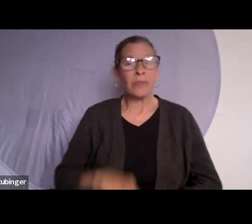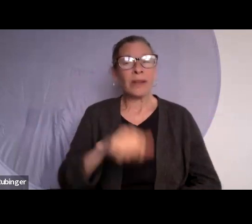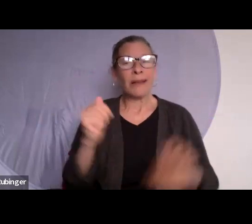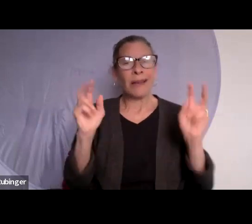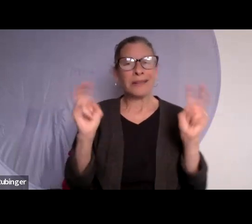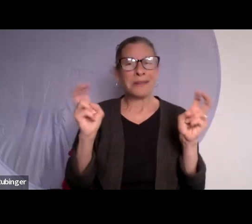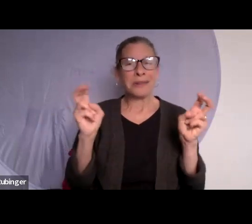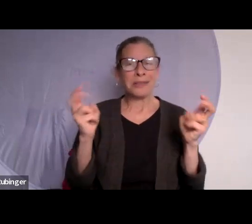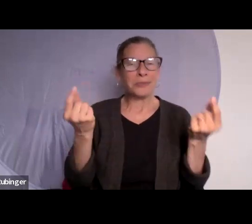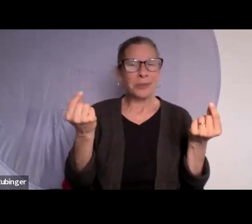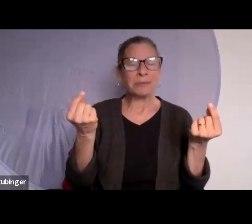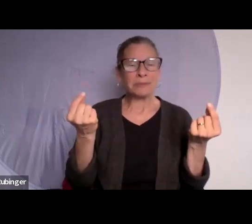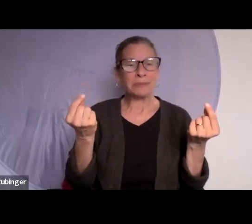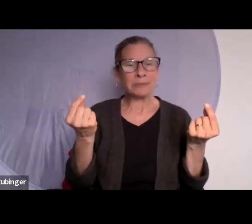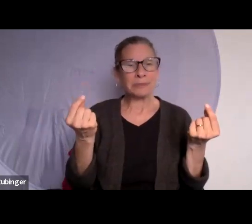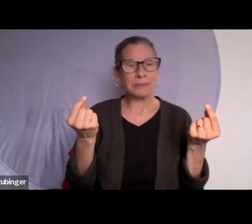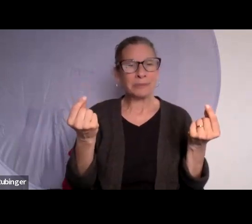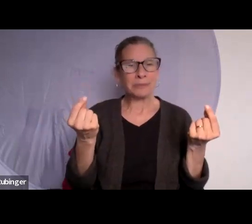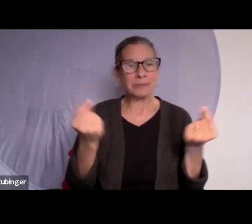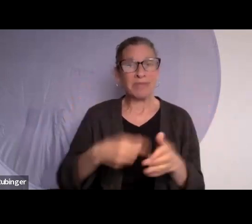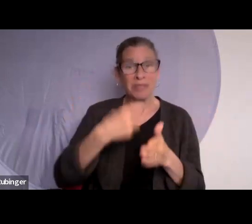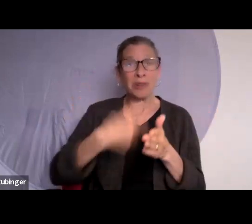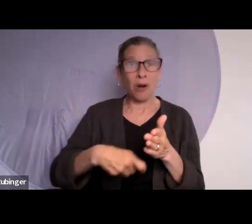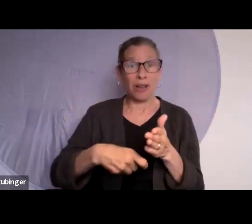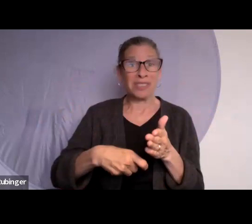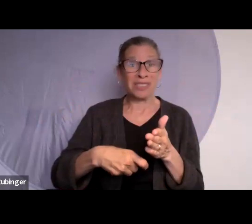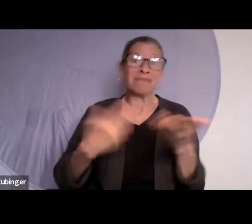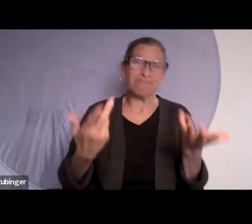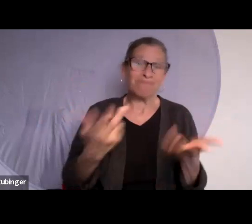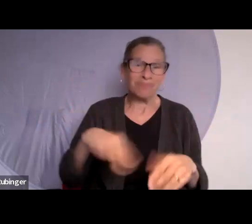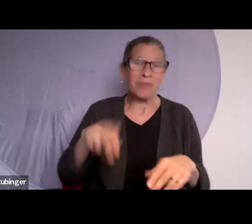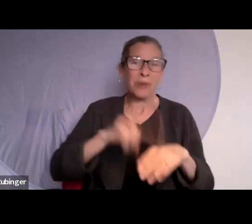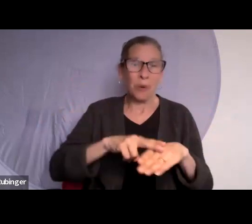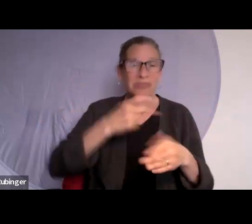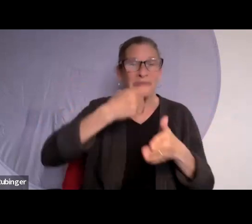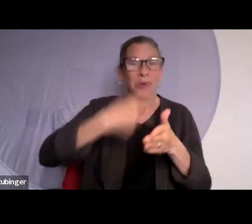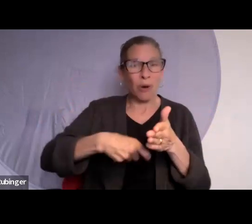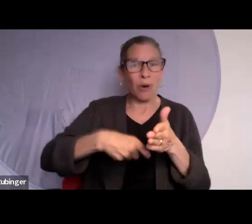was cost as a factor or barrier. And I don't know if that's an